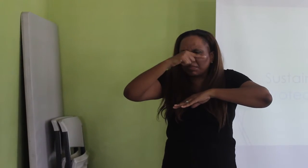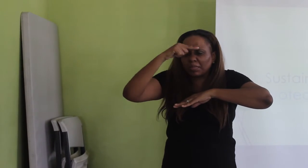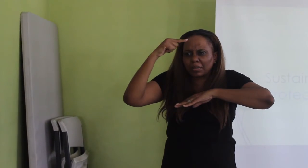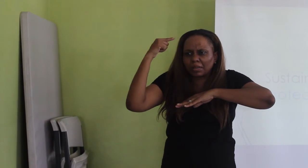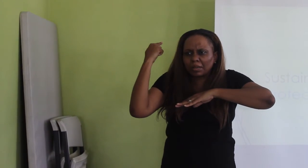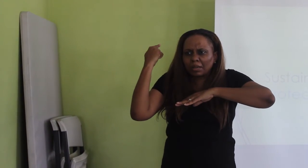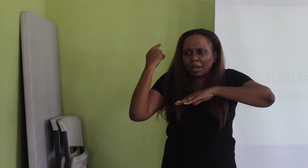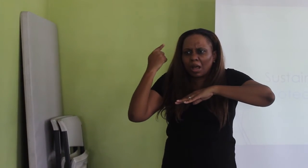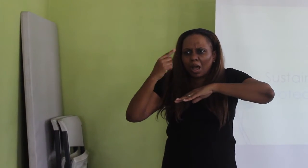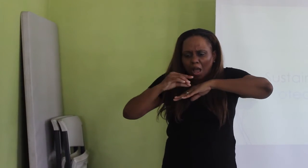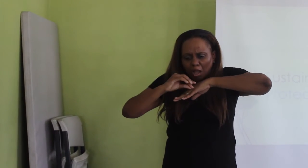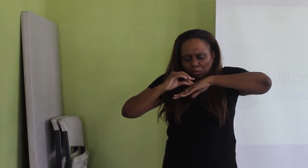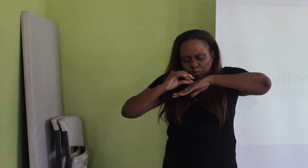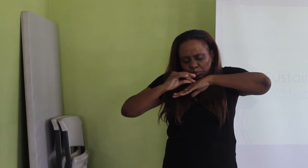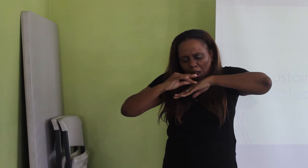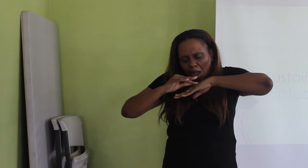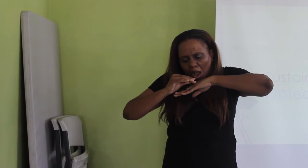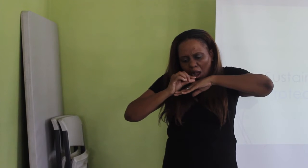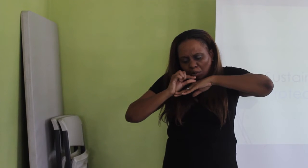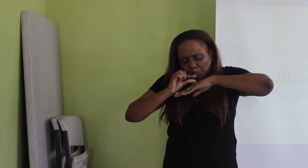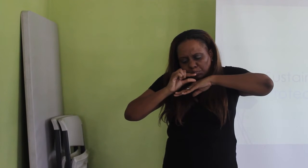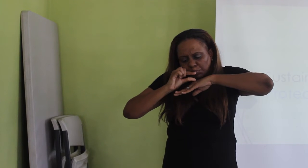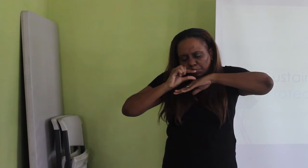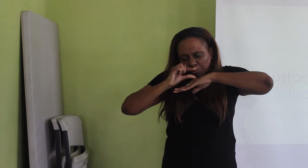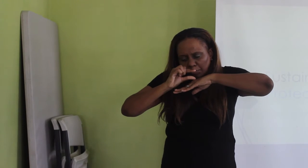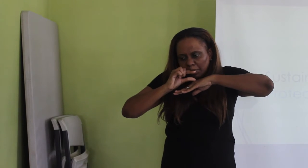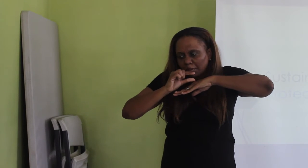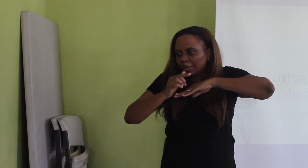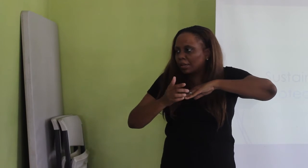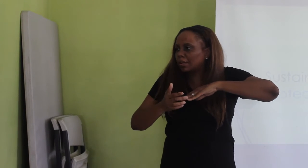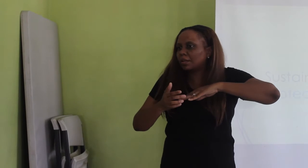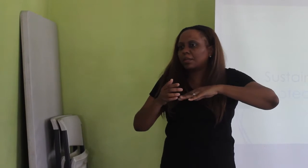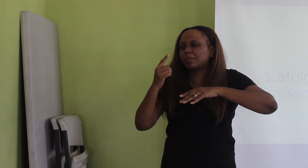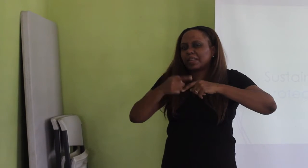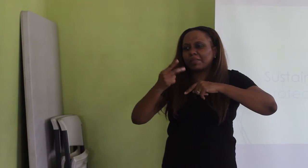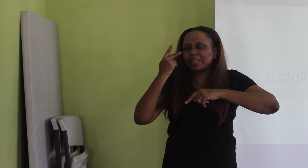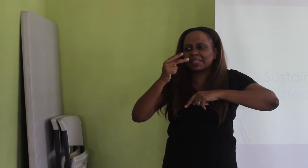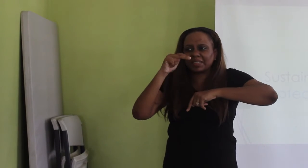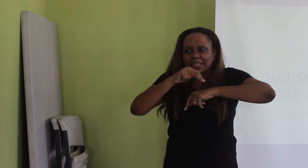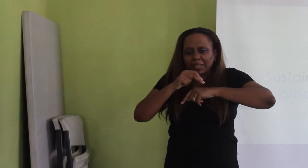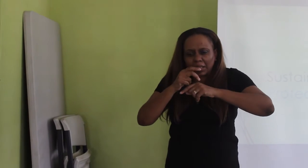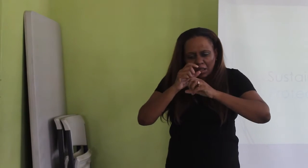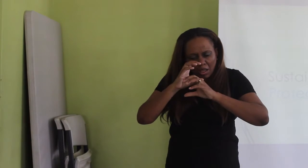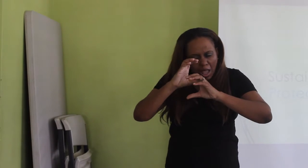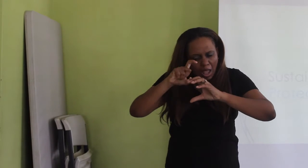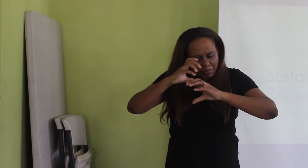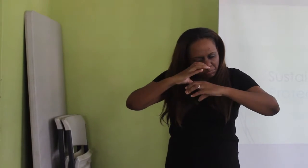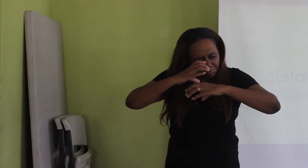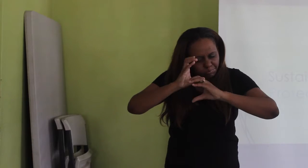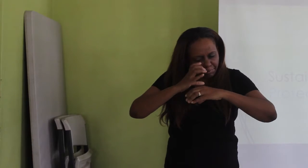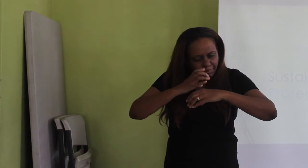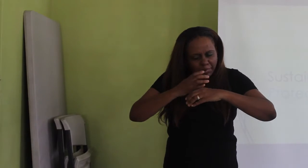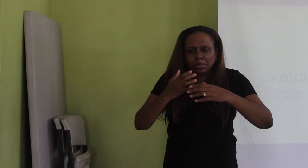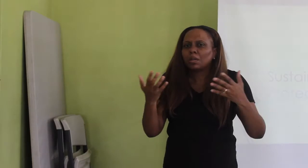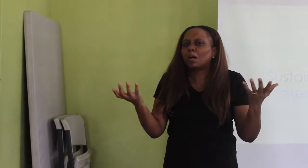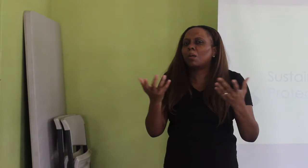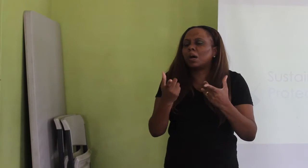grows onto that secretion so what people do is that they treat they they treat